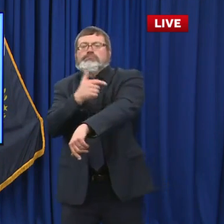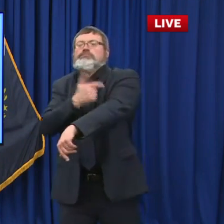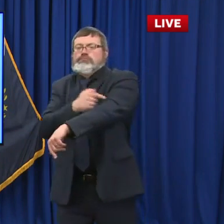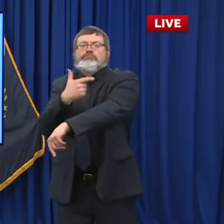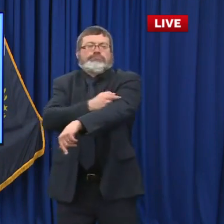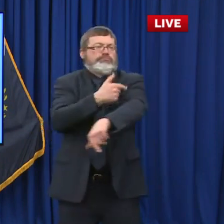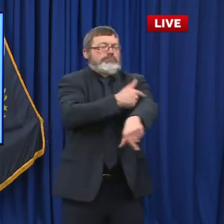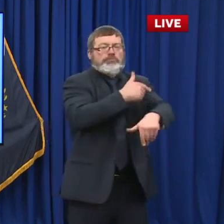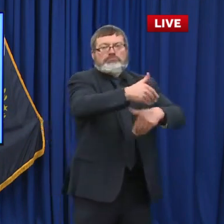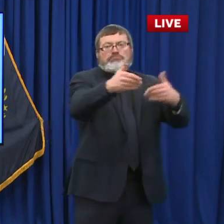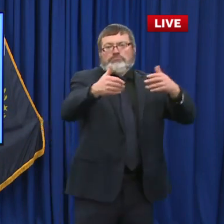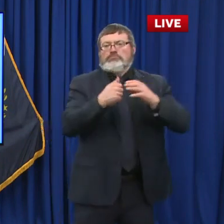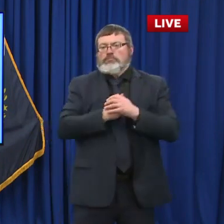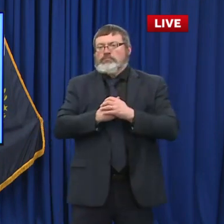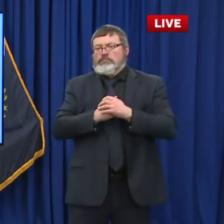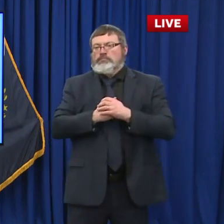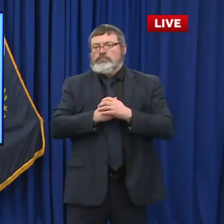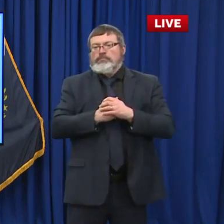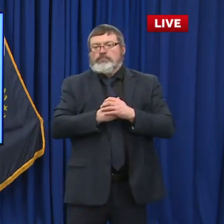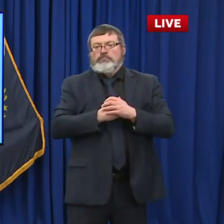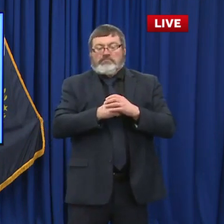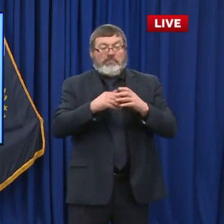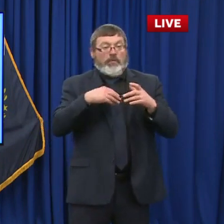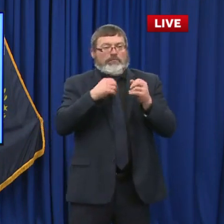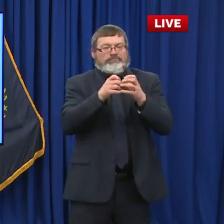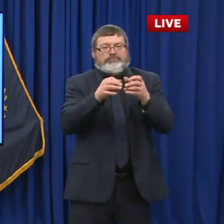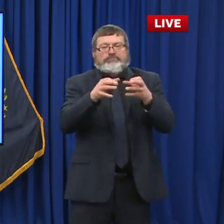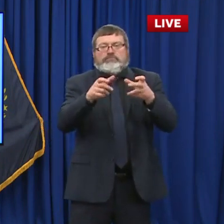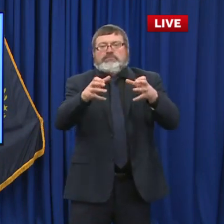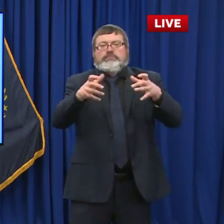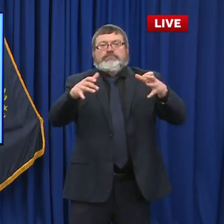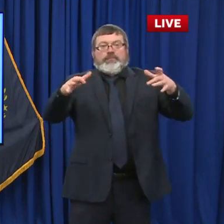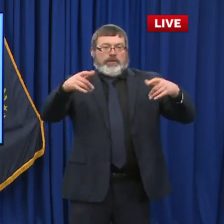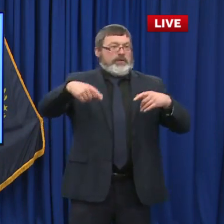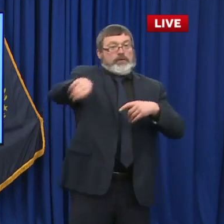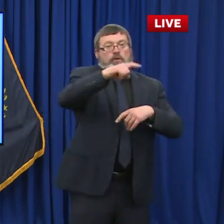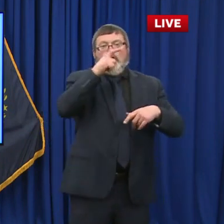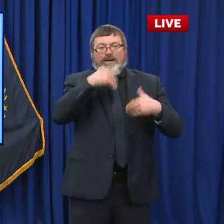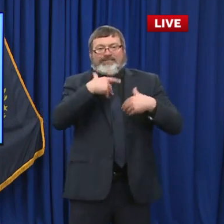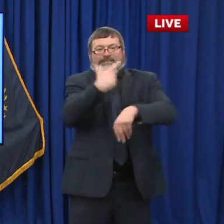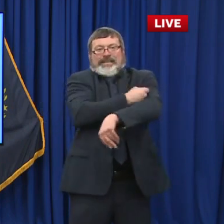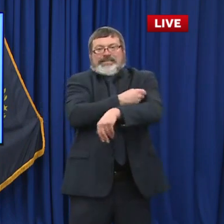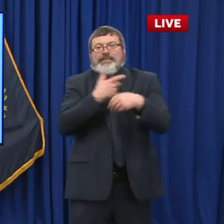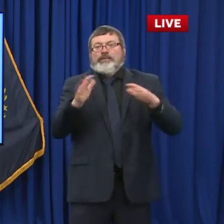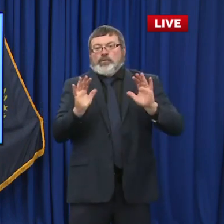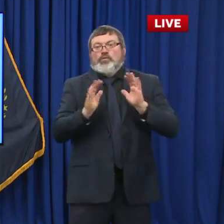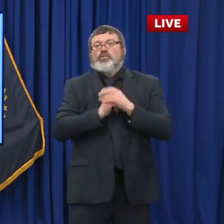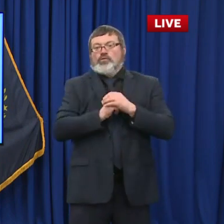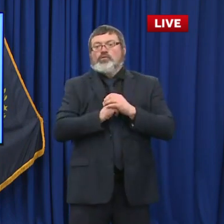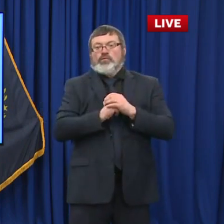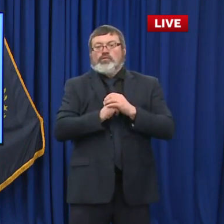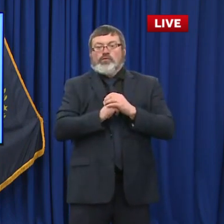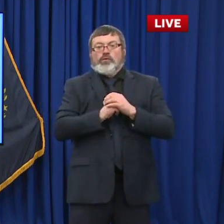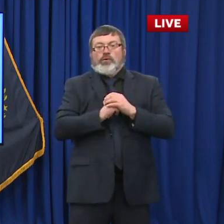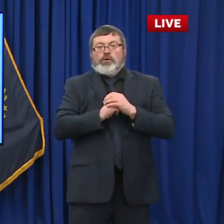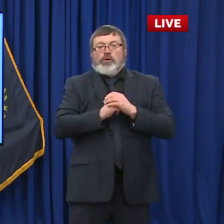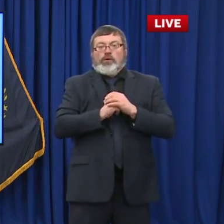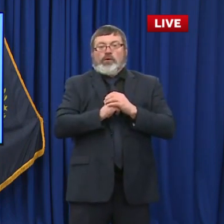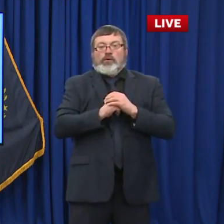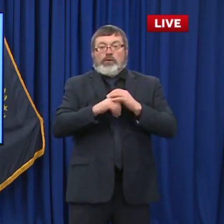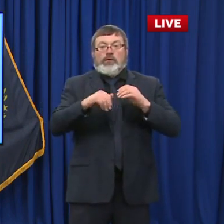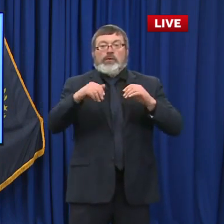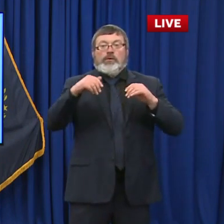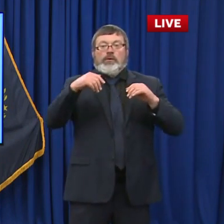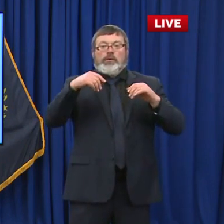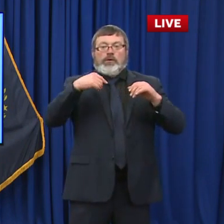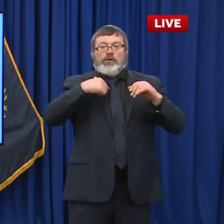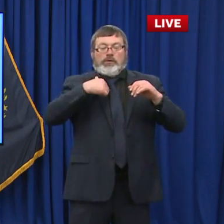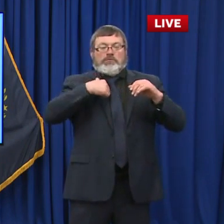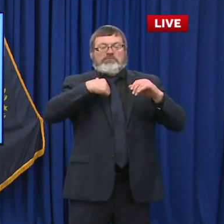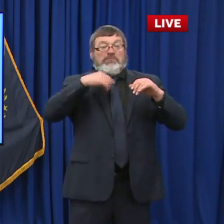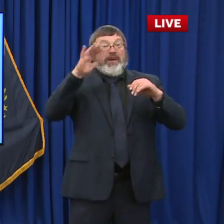WE EXPECT IT WILL CONTINUE TO COME IN OVER THE WEEKS AND MONTHS AND WE WILL BE ABLE TO OFFER ADDITIONAL VACCINES TO PEOPLE WHO WANT THE VACCINE.